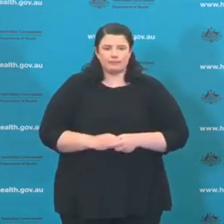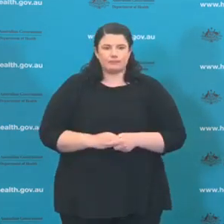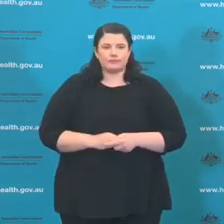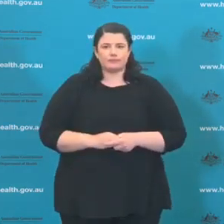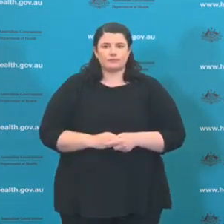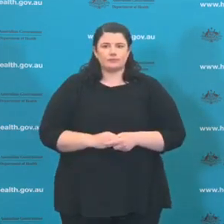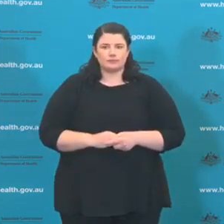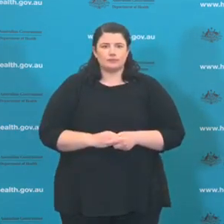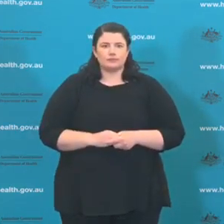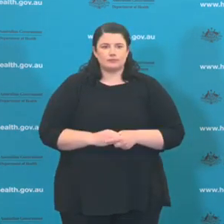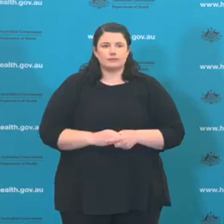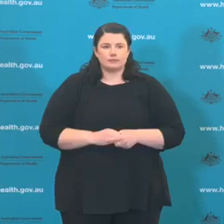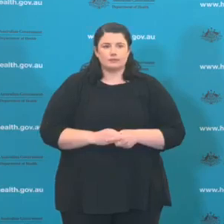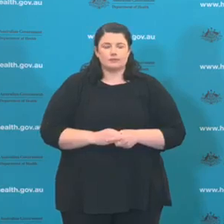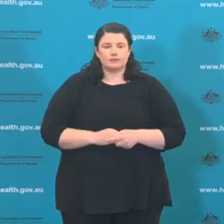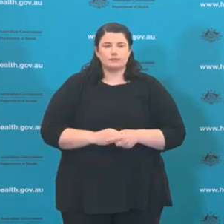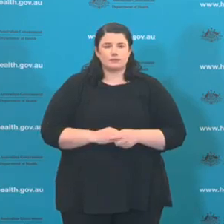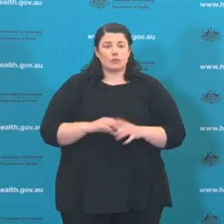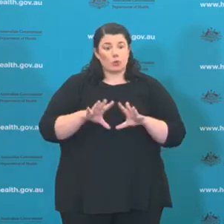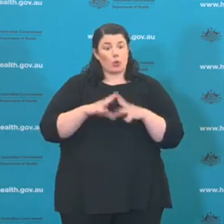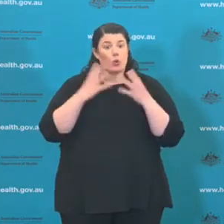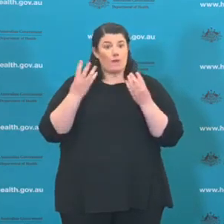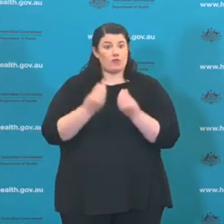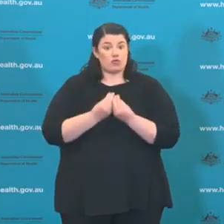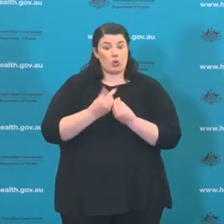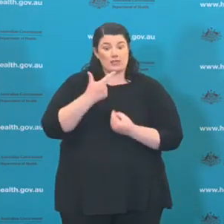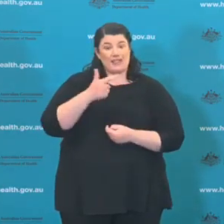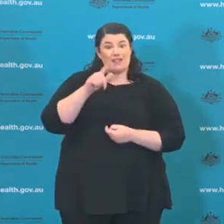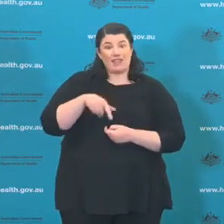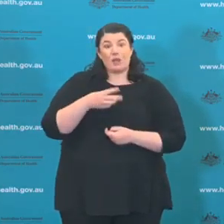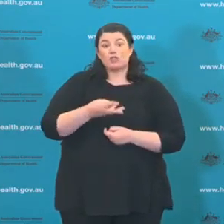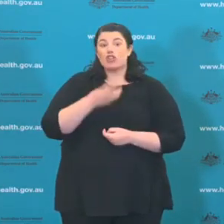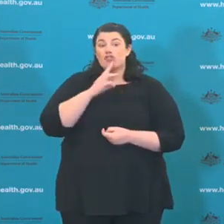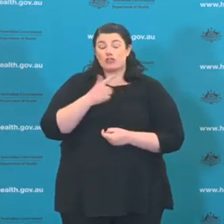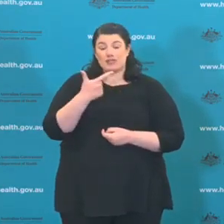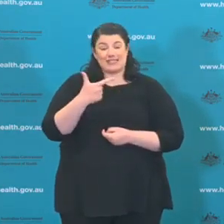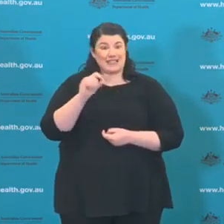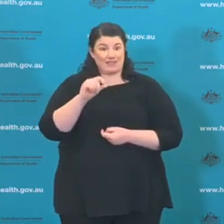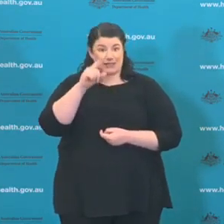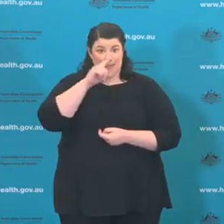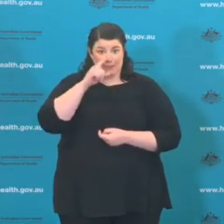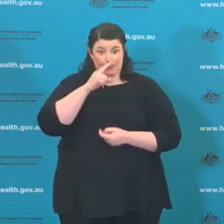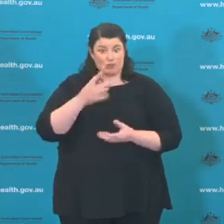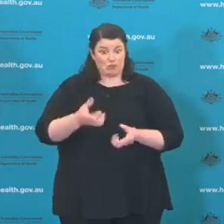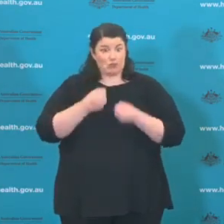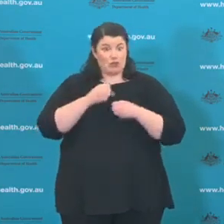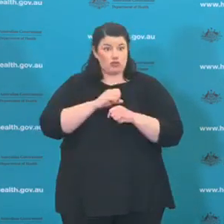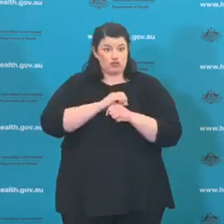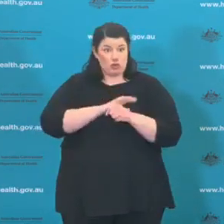overall throughout this pandemic now 7370 cases in Australia. We've seen